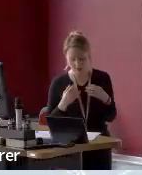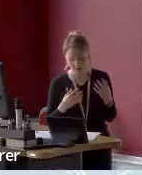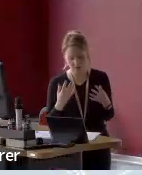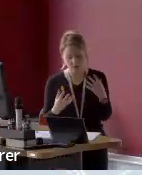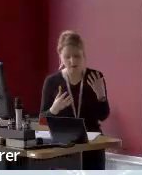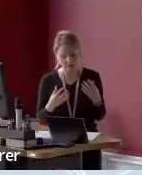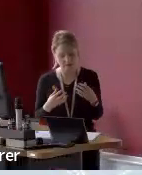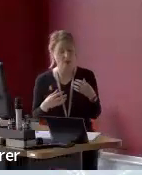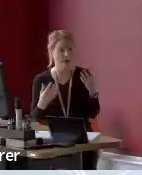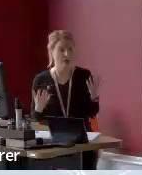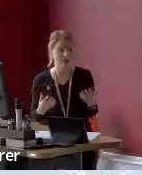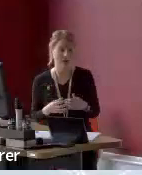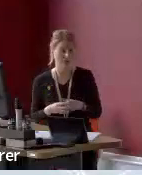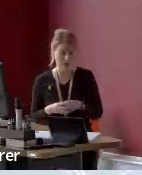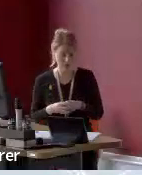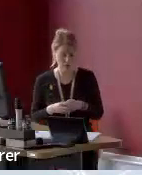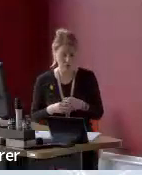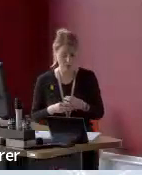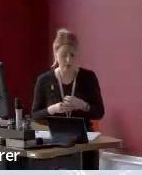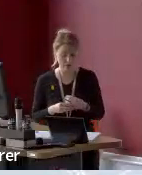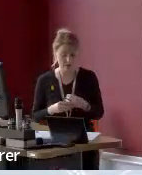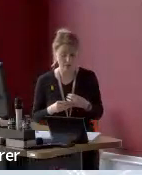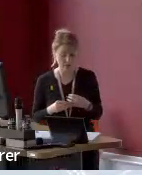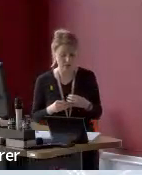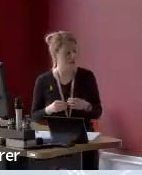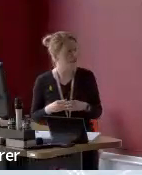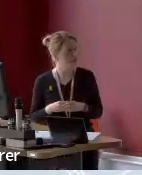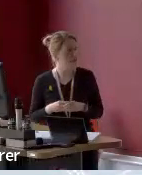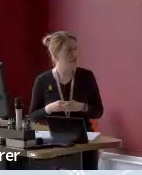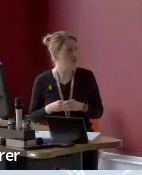encourage people to tell us about how they value. The lives of people with learning disabilities.